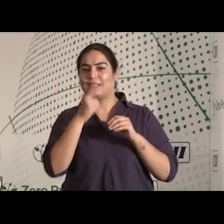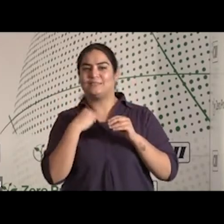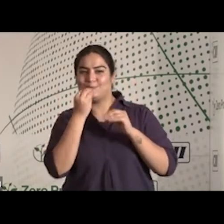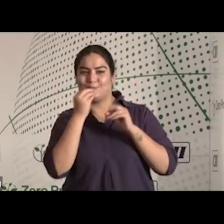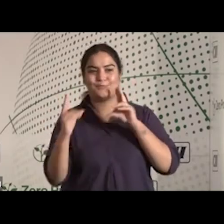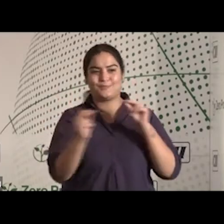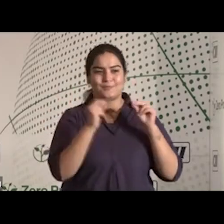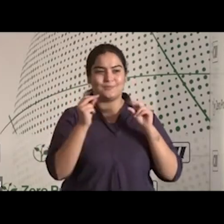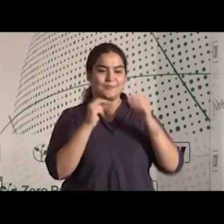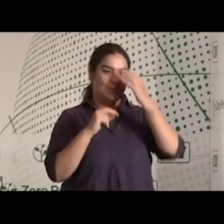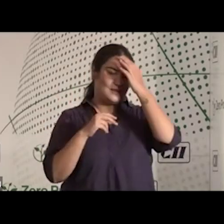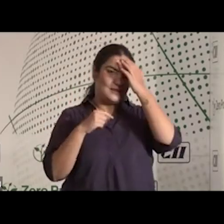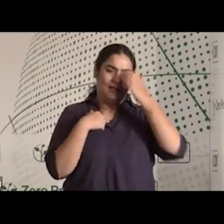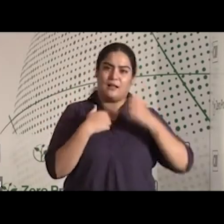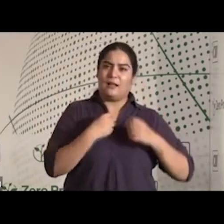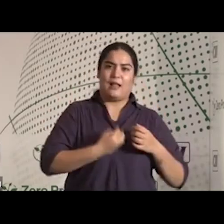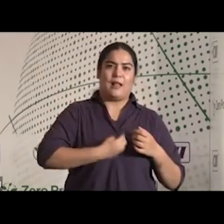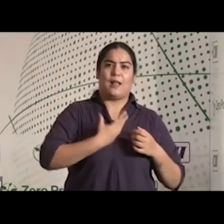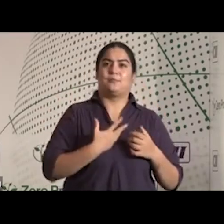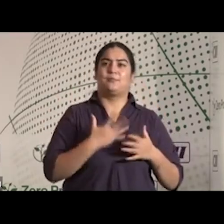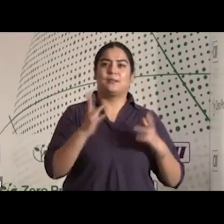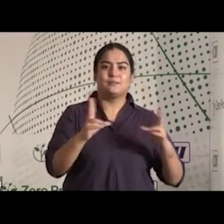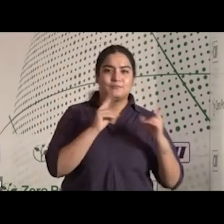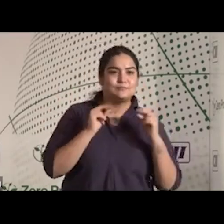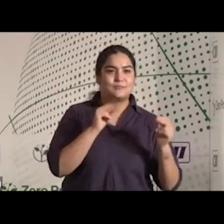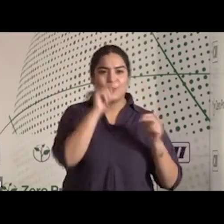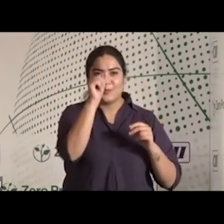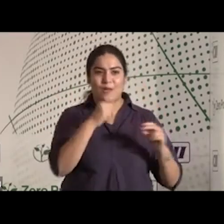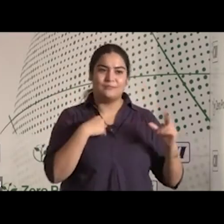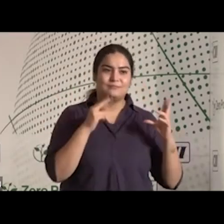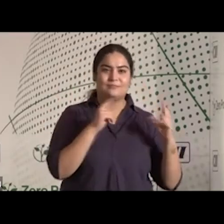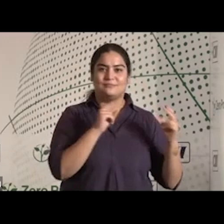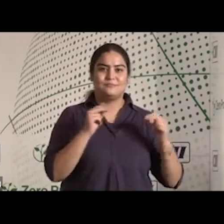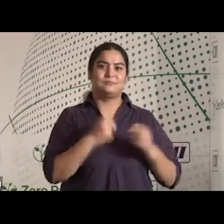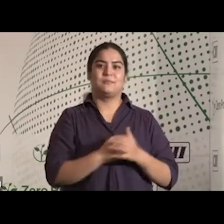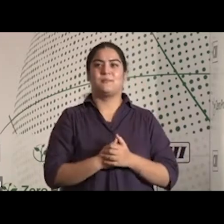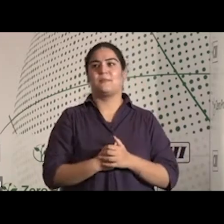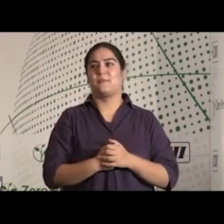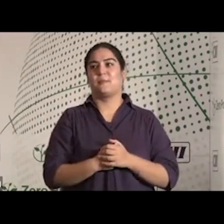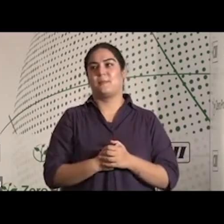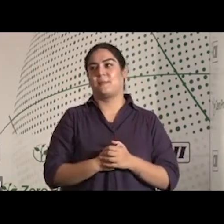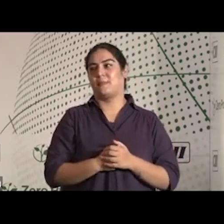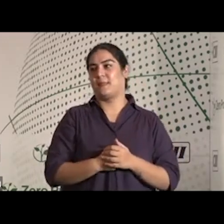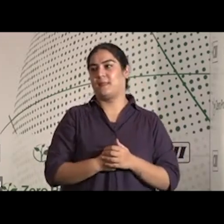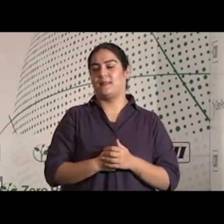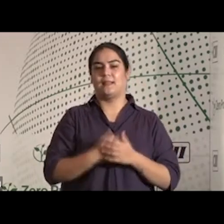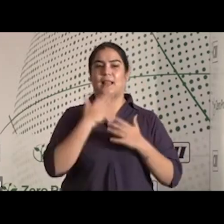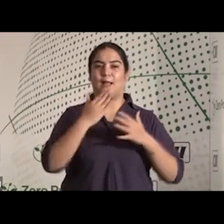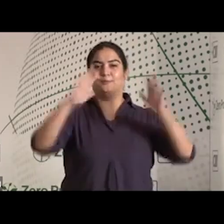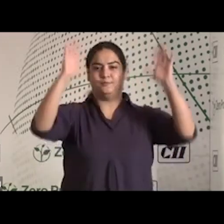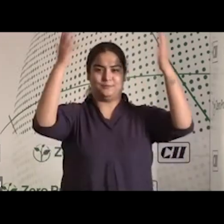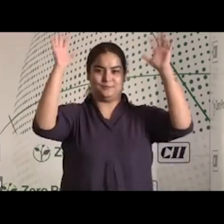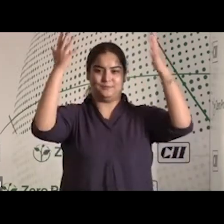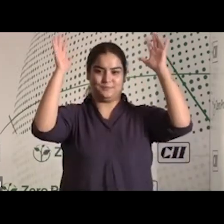I was so happy with the talk with Daniel. So thank you. Thank you.